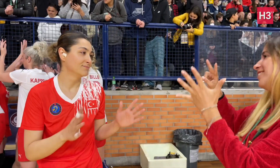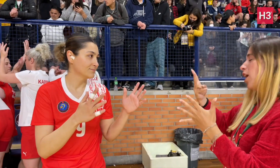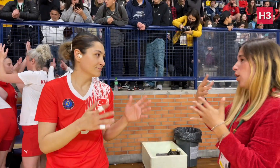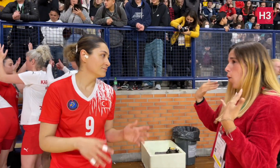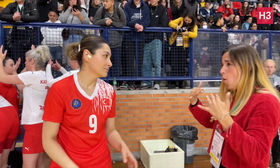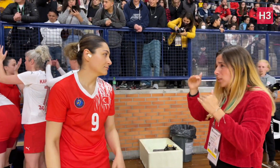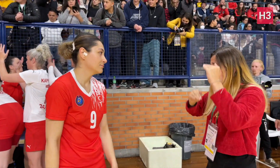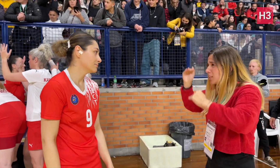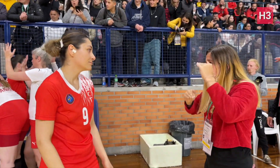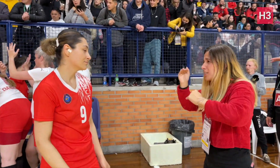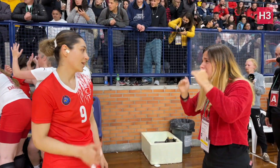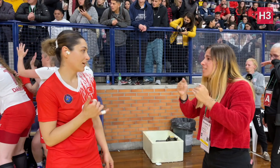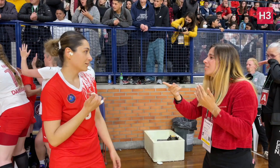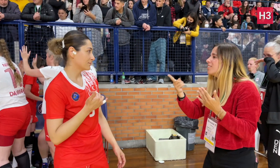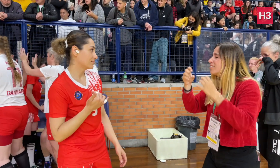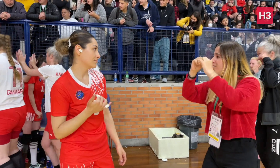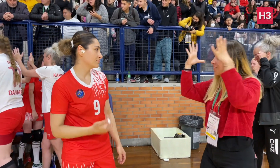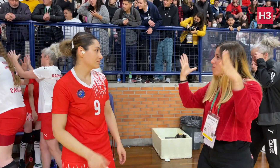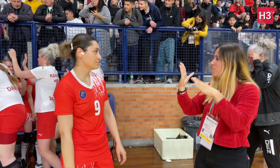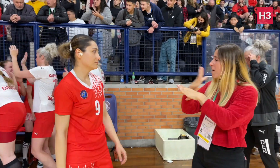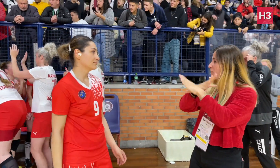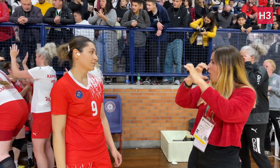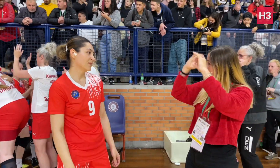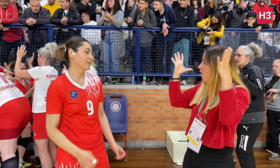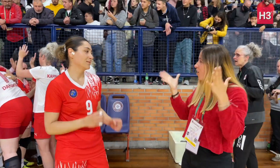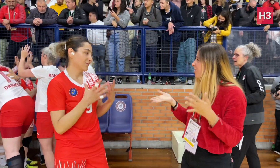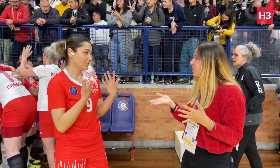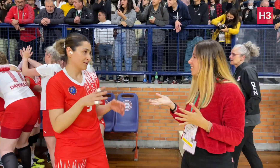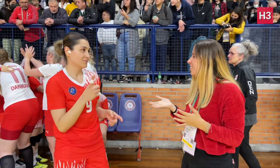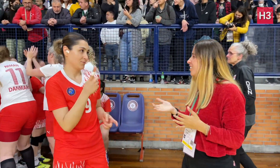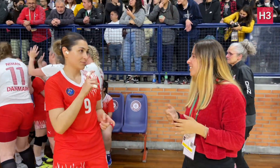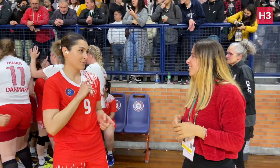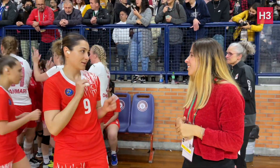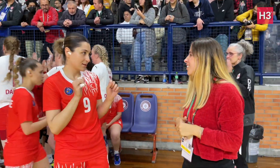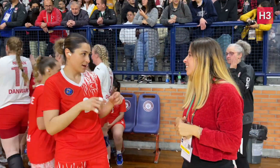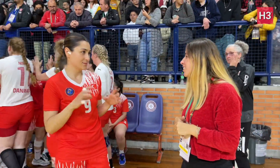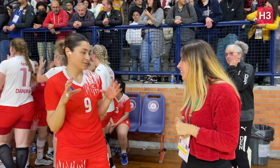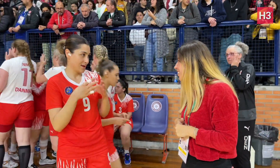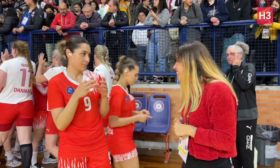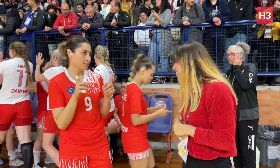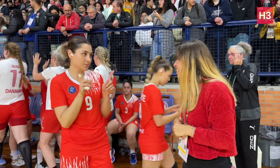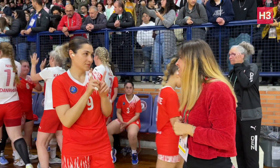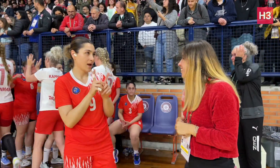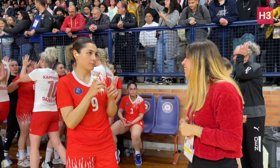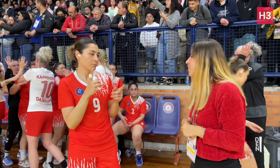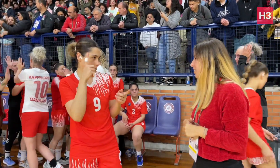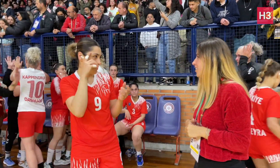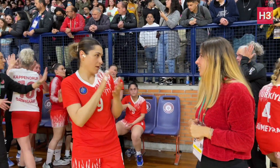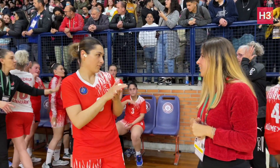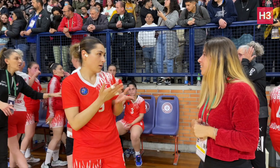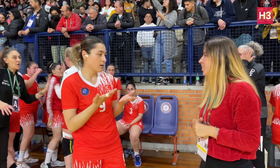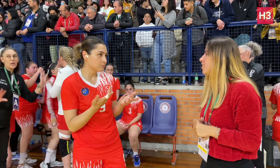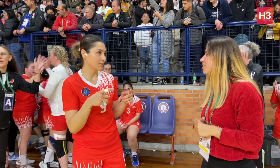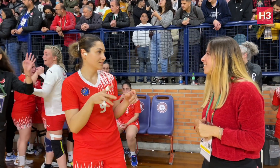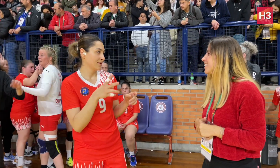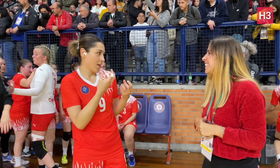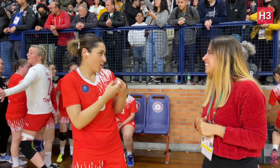It was a really close game! What did you hope before the game? I just wanted our team to play our best and win at least a medal.